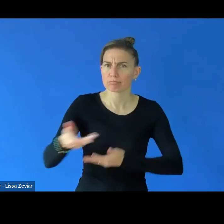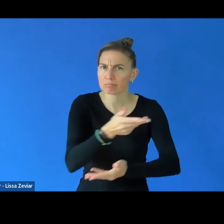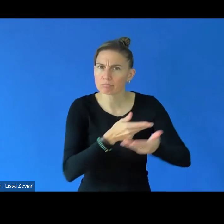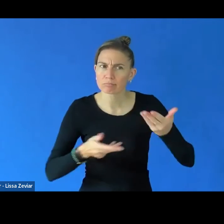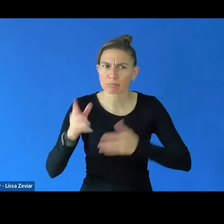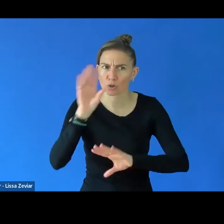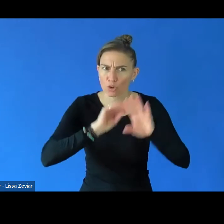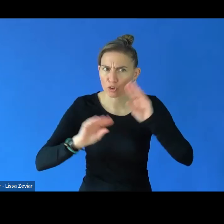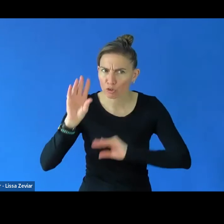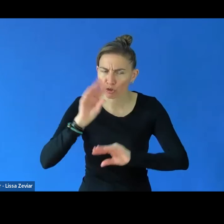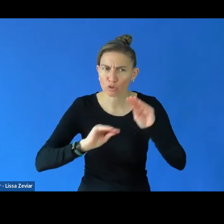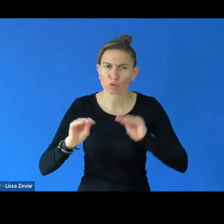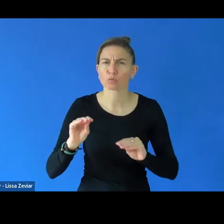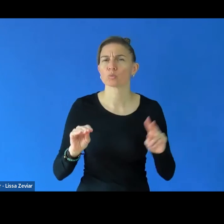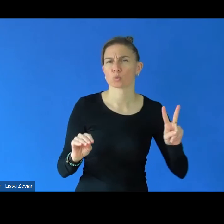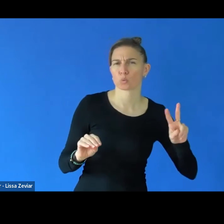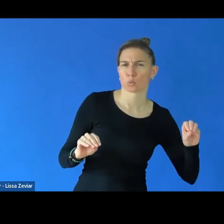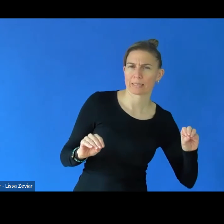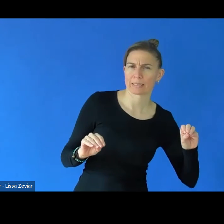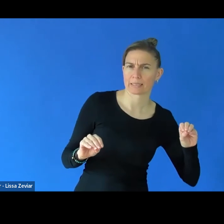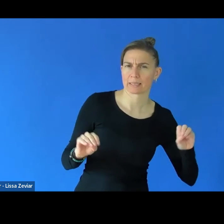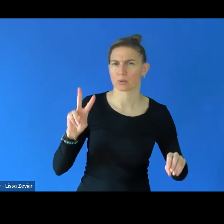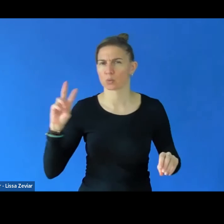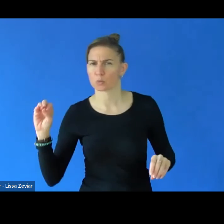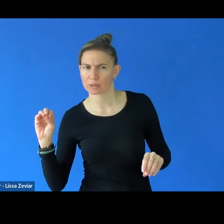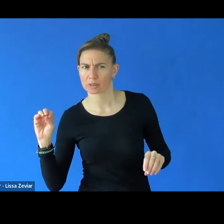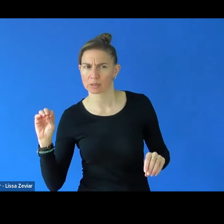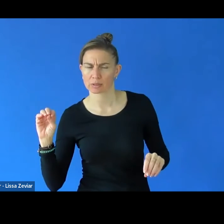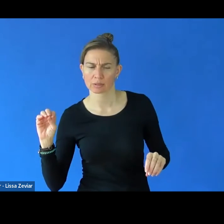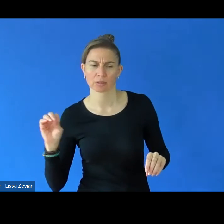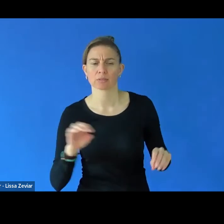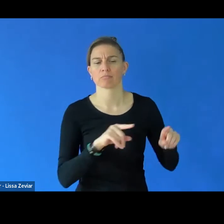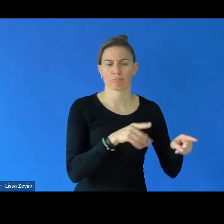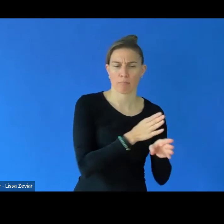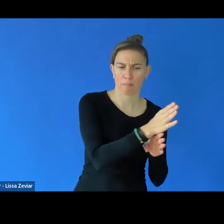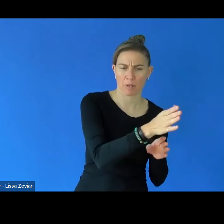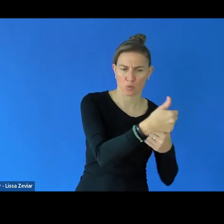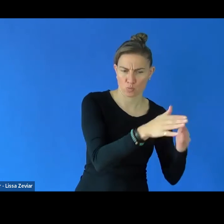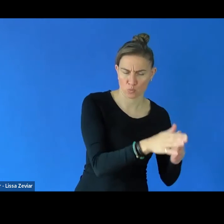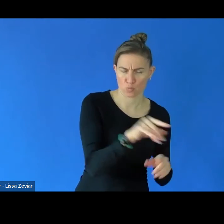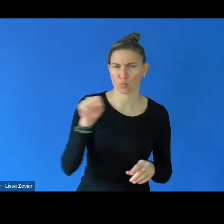Again 20 minutes sessions, one in the main room and one in the breakout.